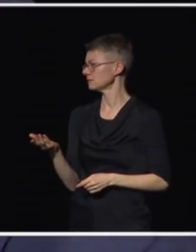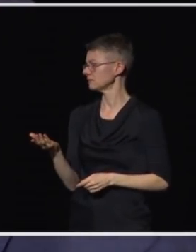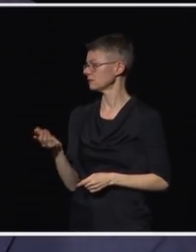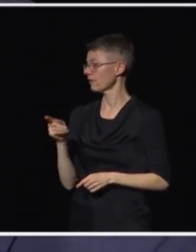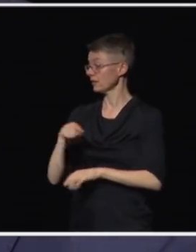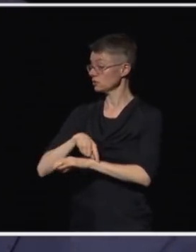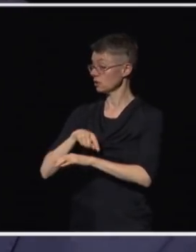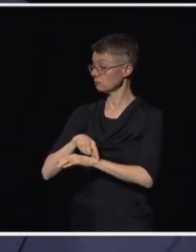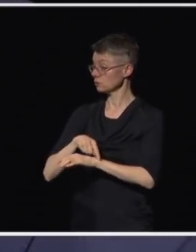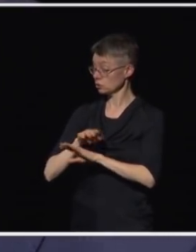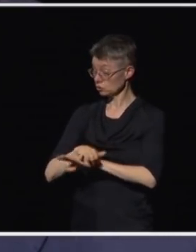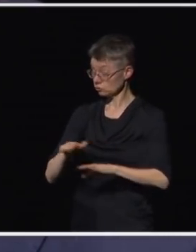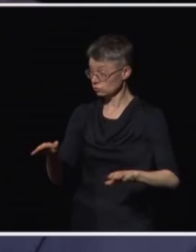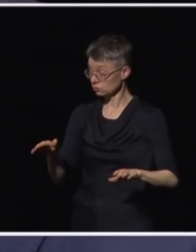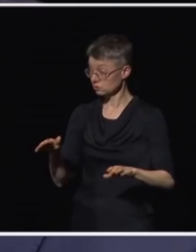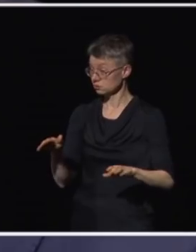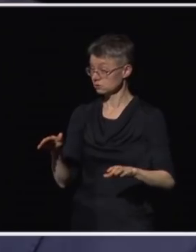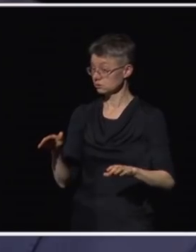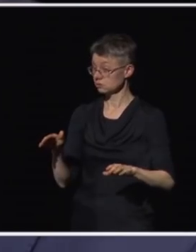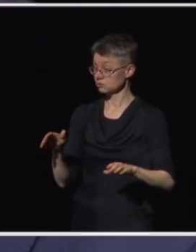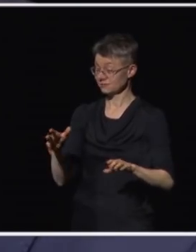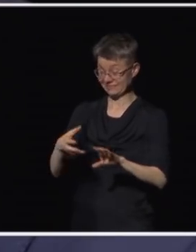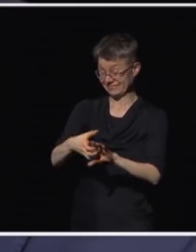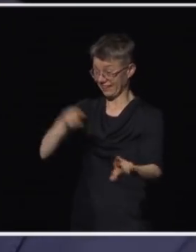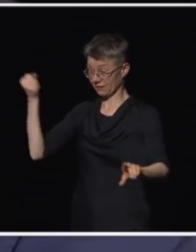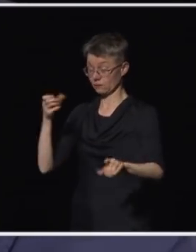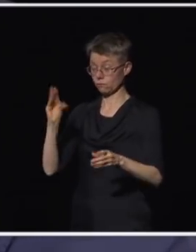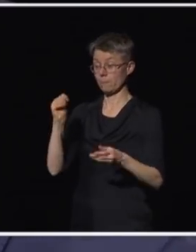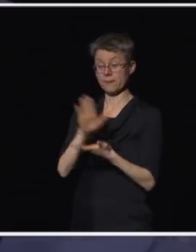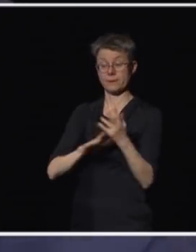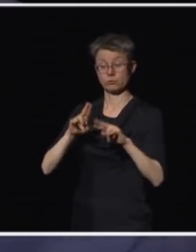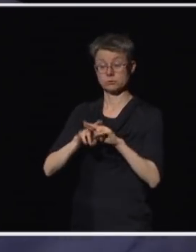when kids were literally being stripped away at the border from their parents.